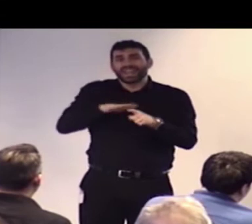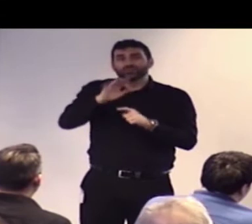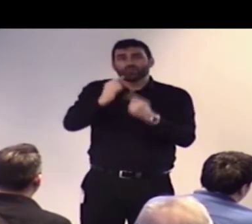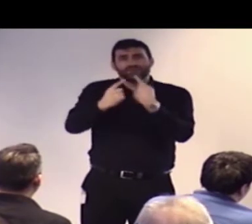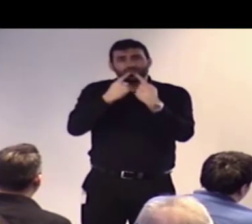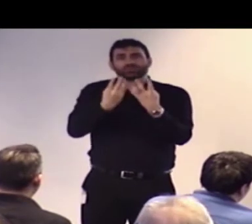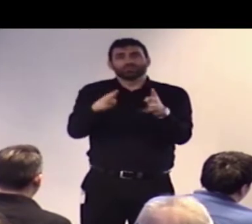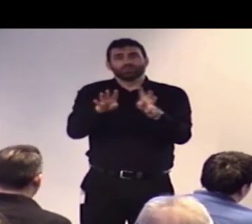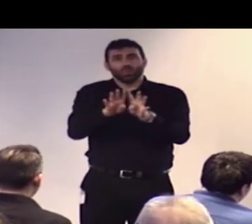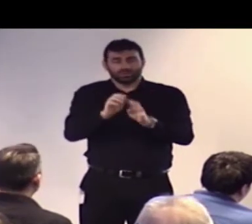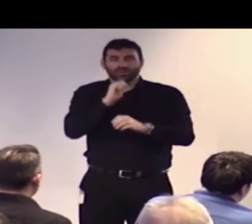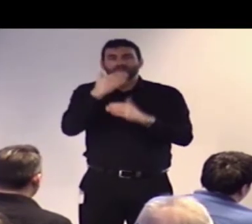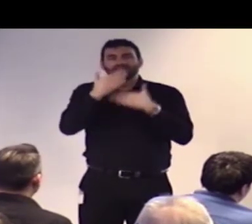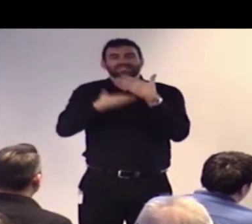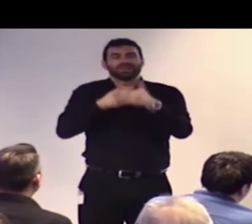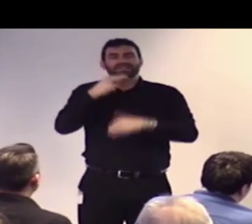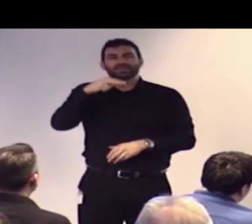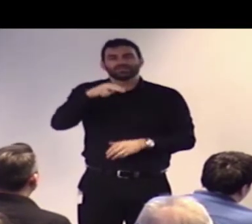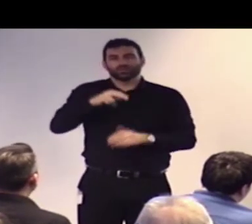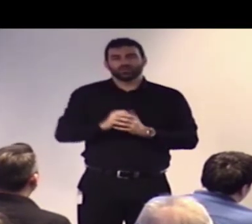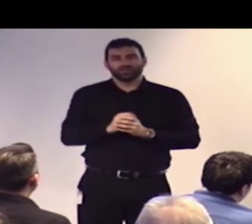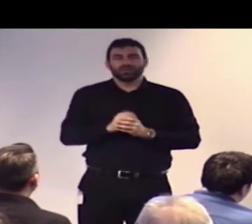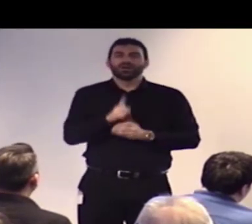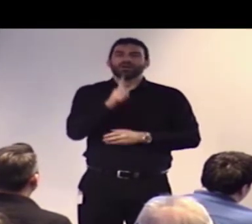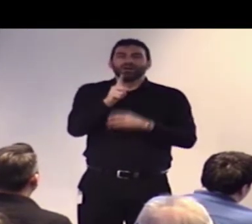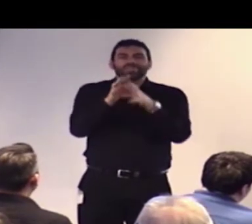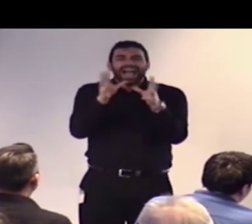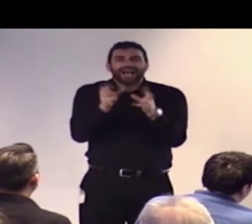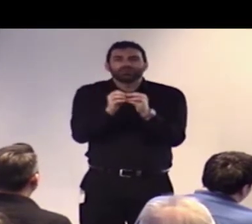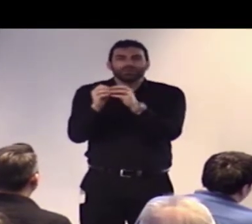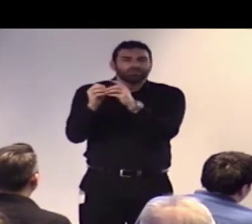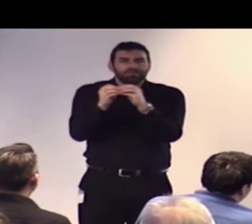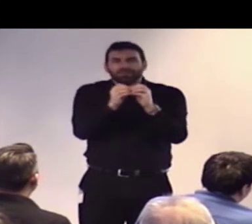But the purpose of it is really important, although the acronym is really difficult to get.